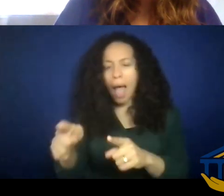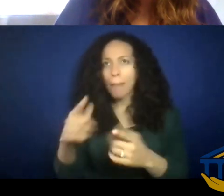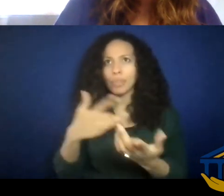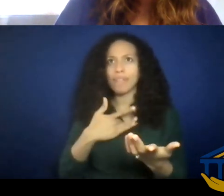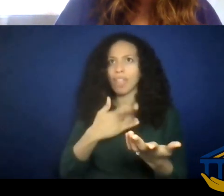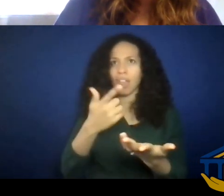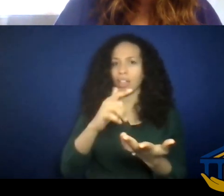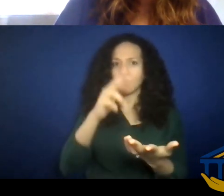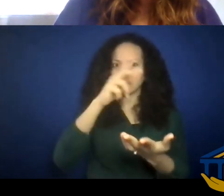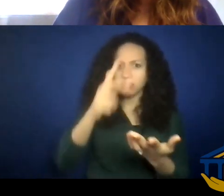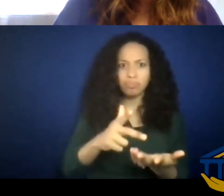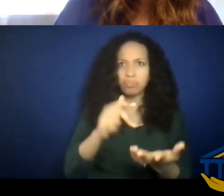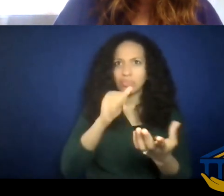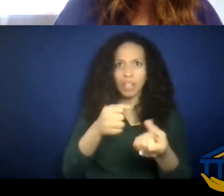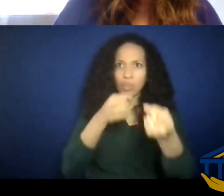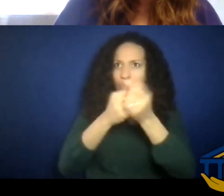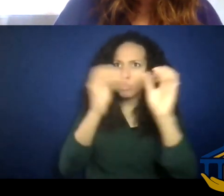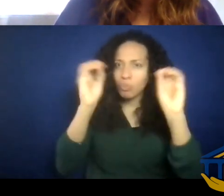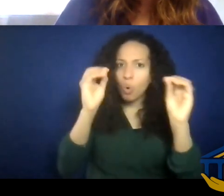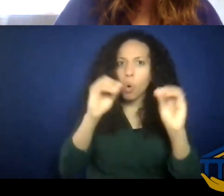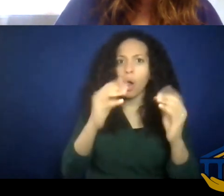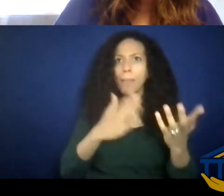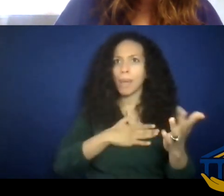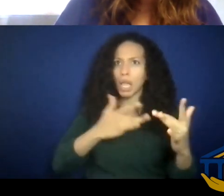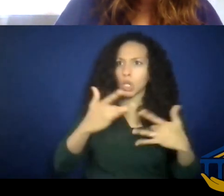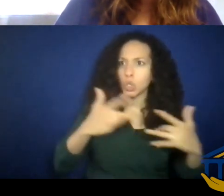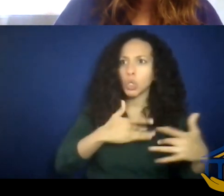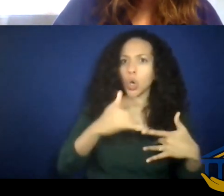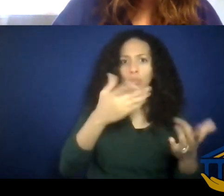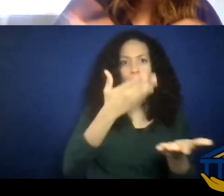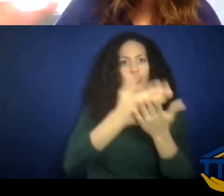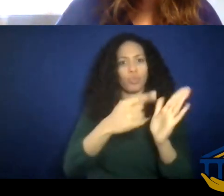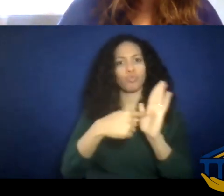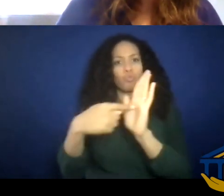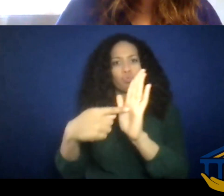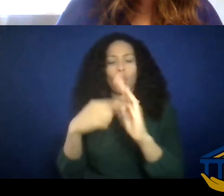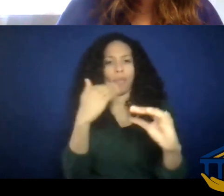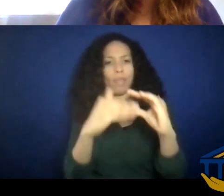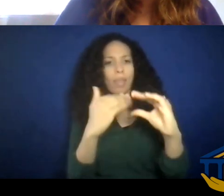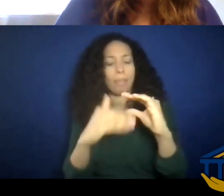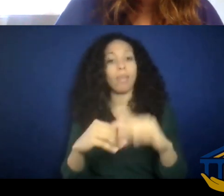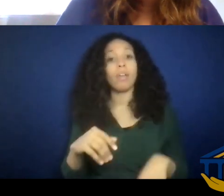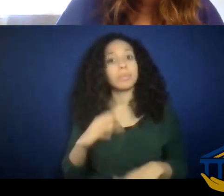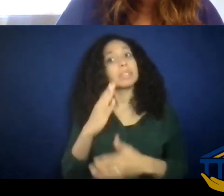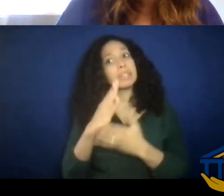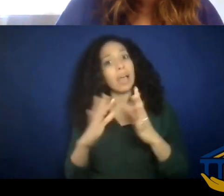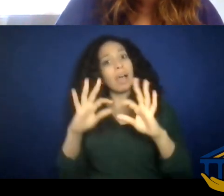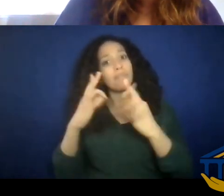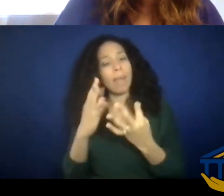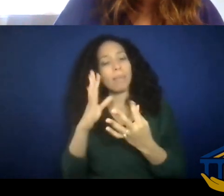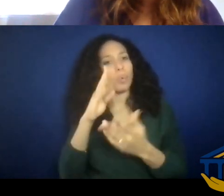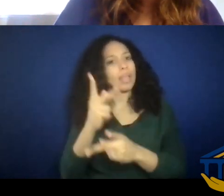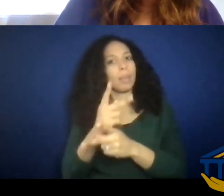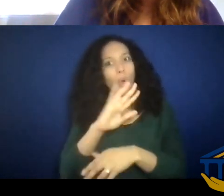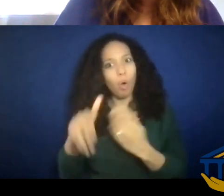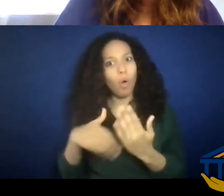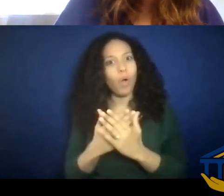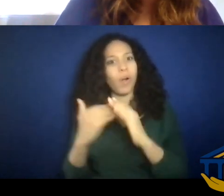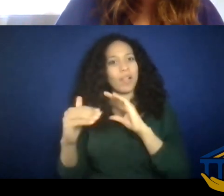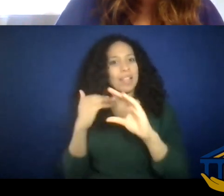specifically. But some families do, do keep all of their email communication, um, and if you have